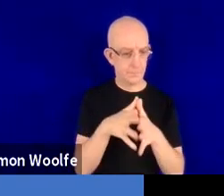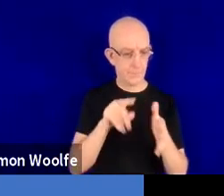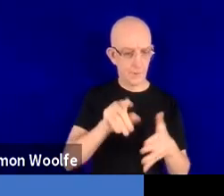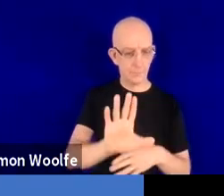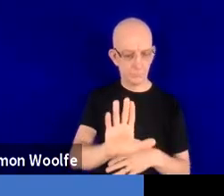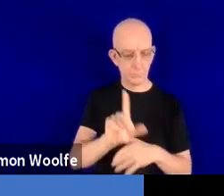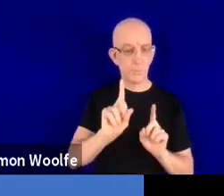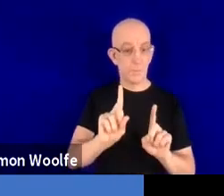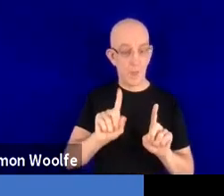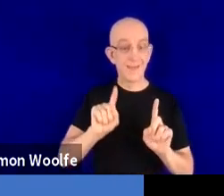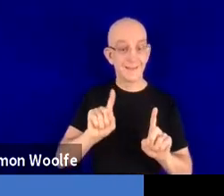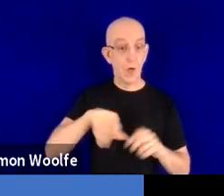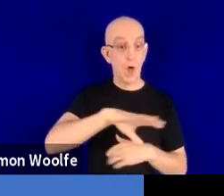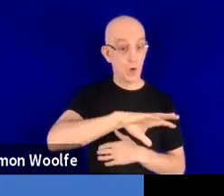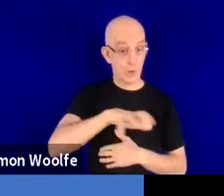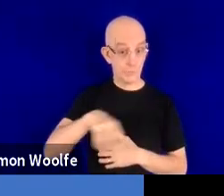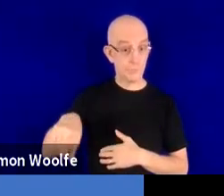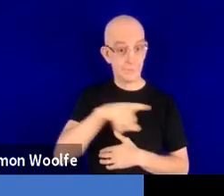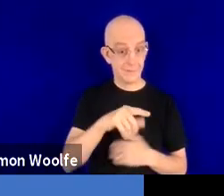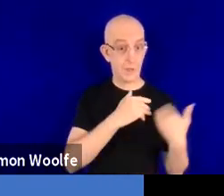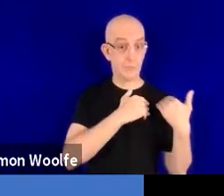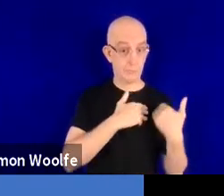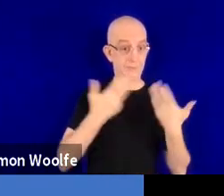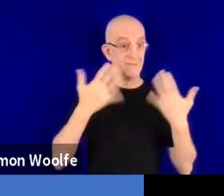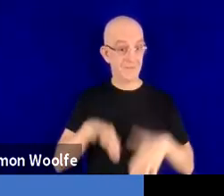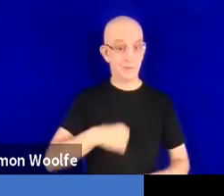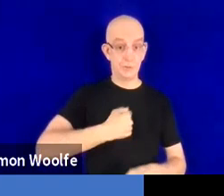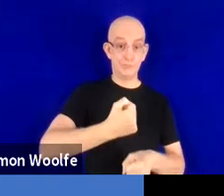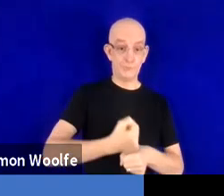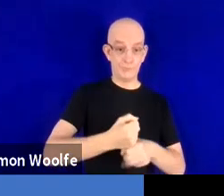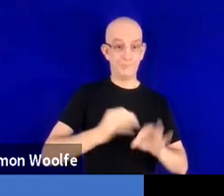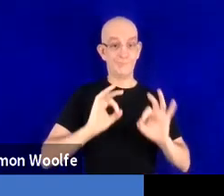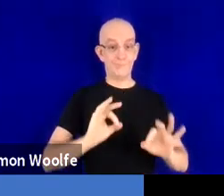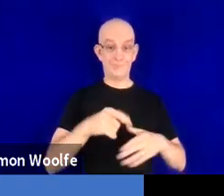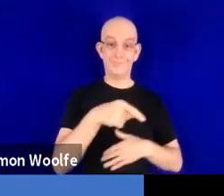that didn't make any adjustment, it may be their social protection system was more protective